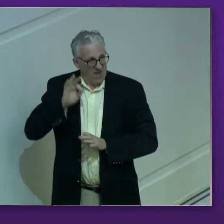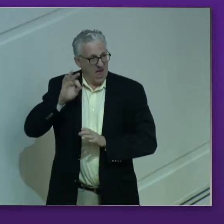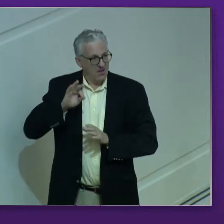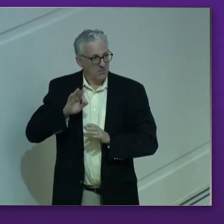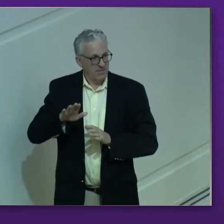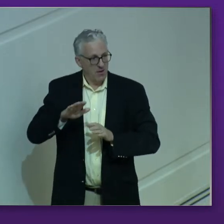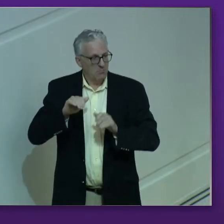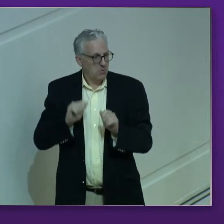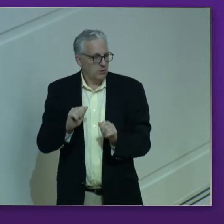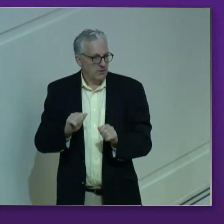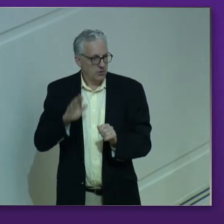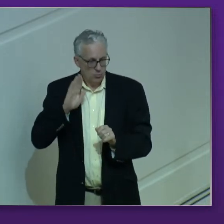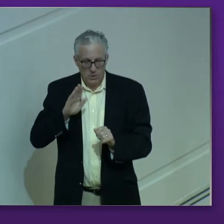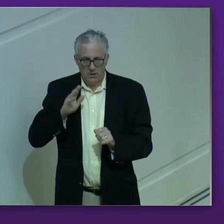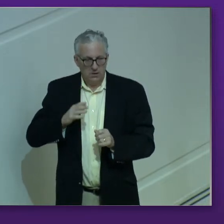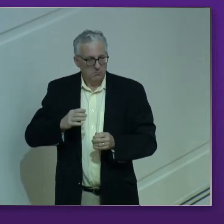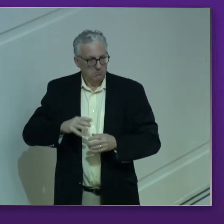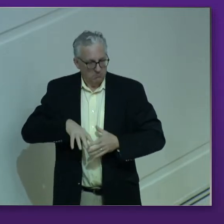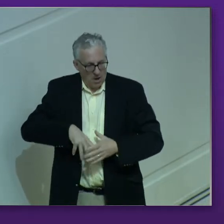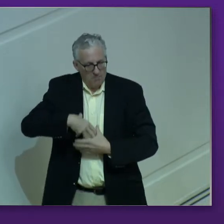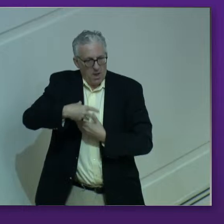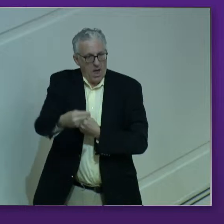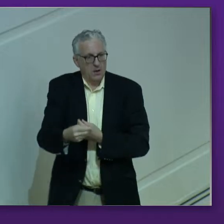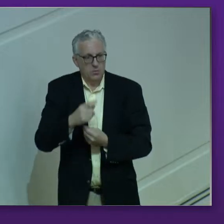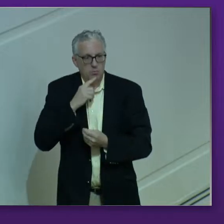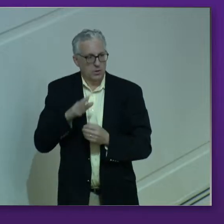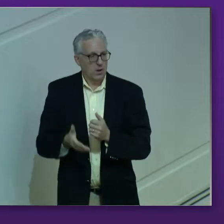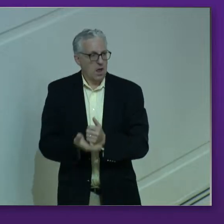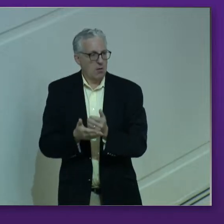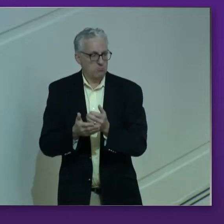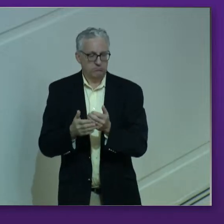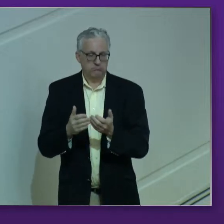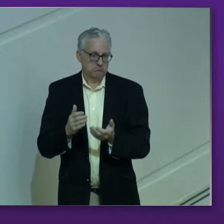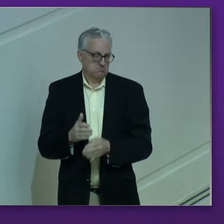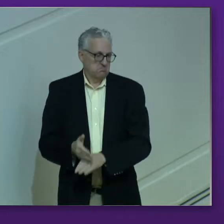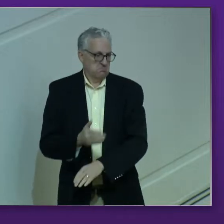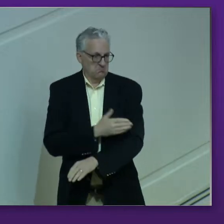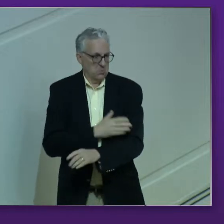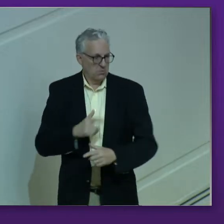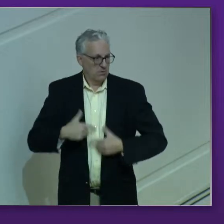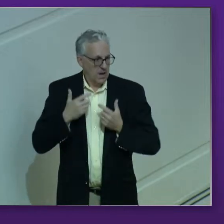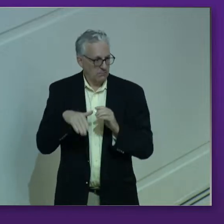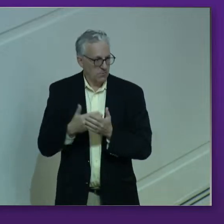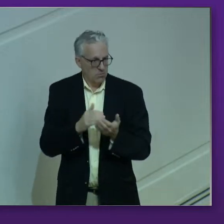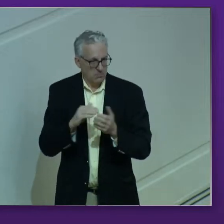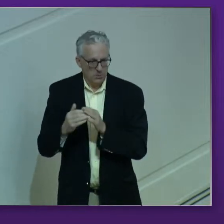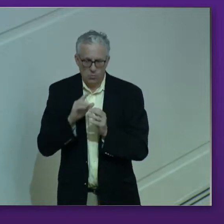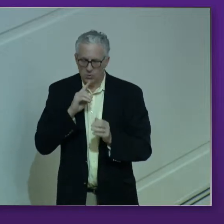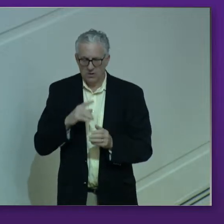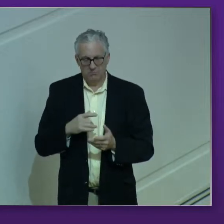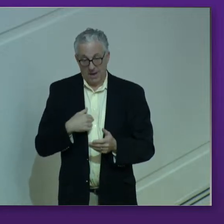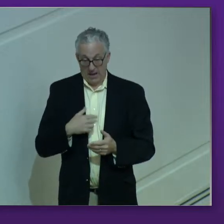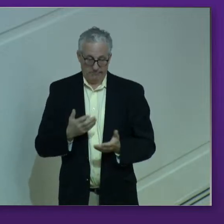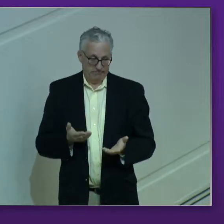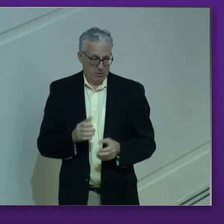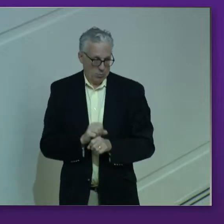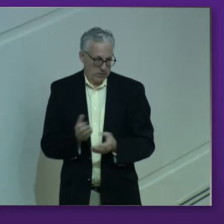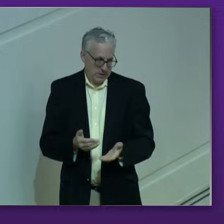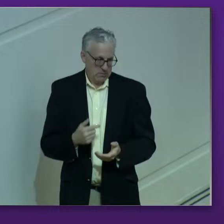SUCCESS. THESE VICTORIES THEY BELONG TO US WE SHOULD EMBRACE THAT. AS WELL AS TO THE STUDENTS WHO HAVE DISCOVERED